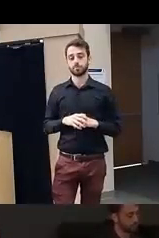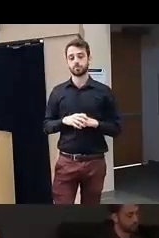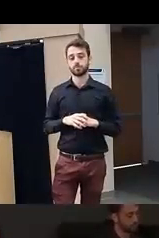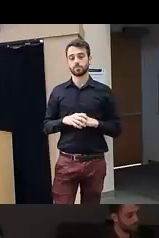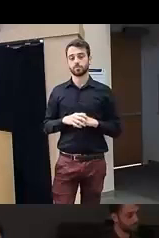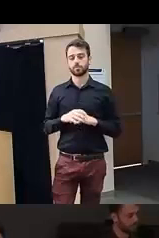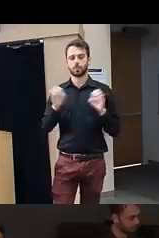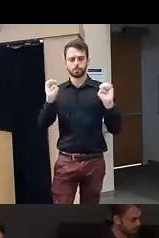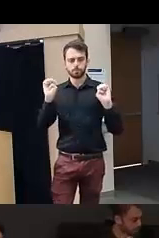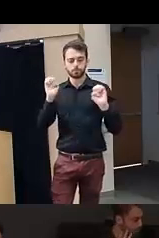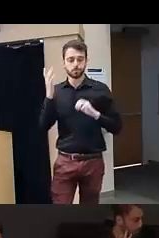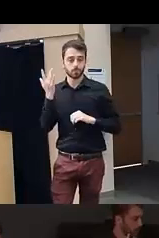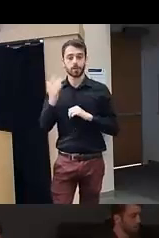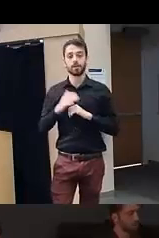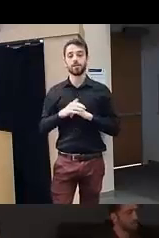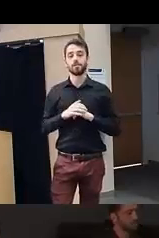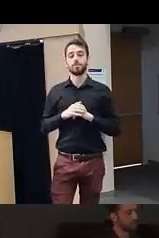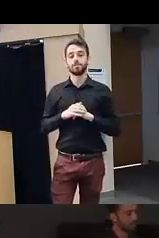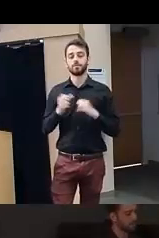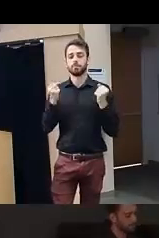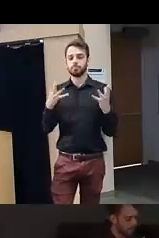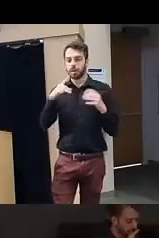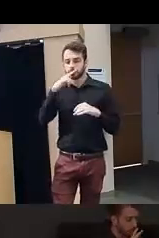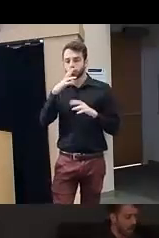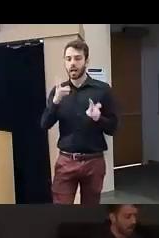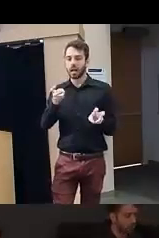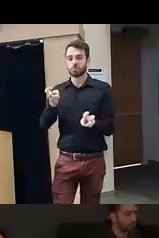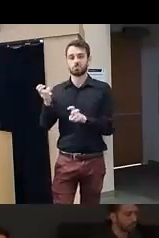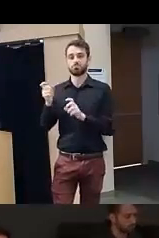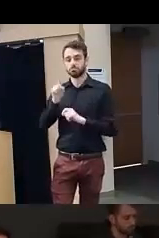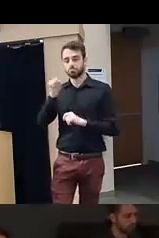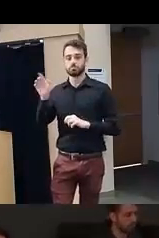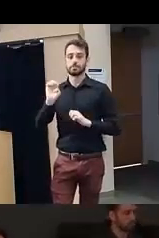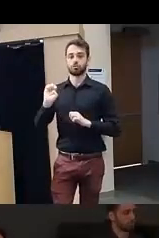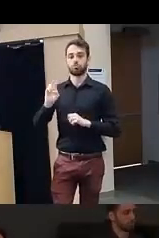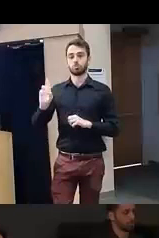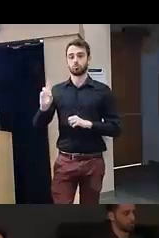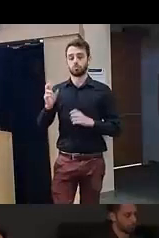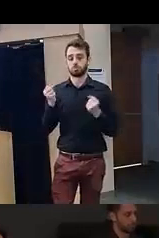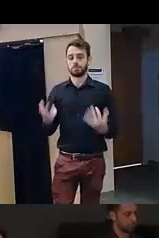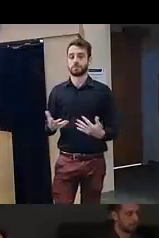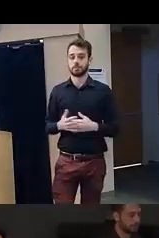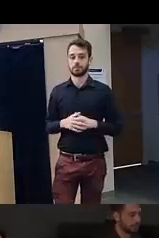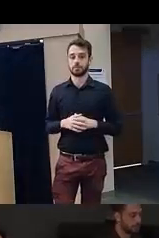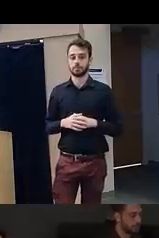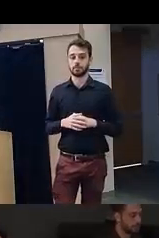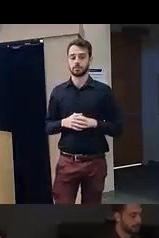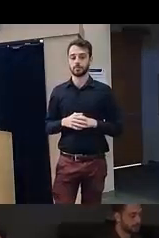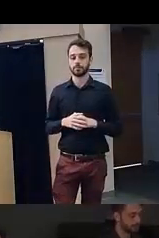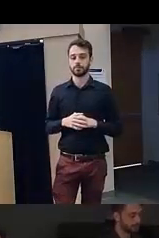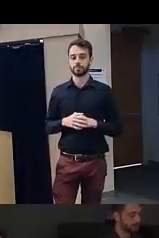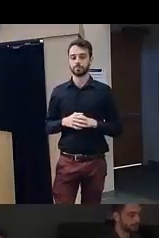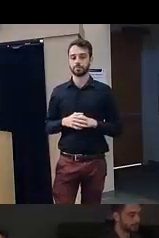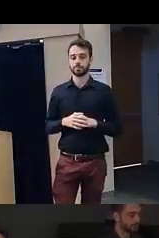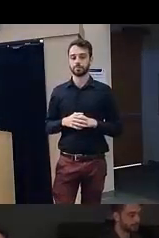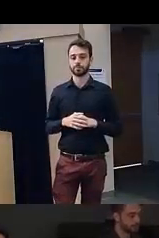relation to emergency department visits around the country but that didn't quite happen in Rochester